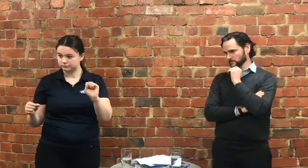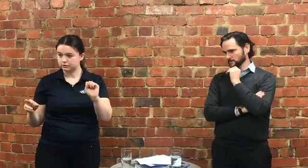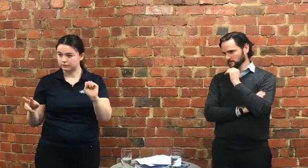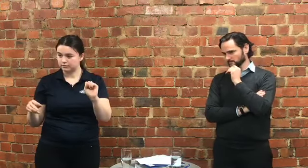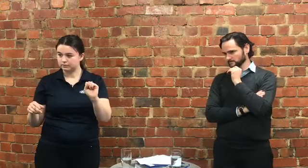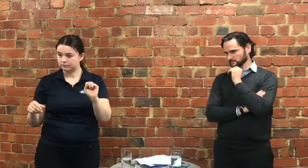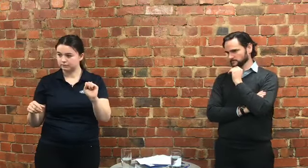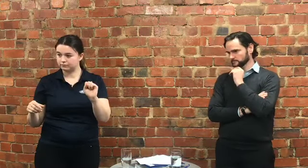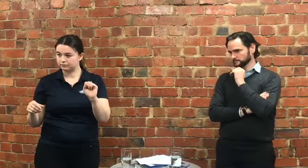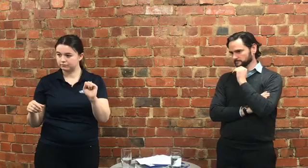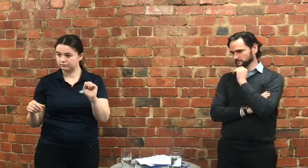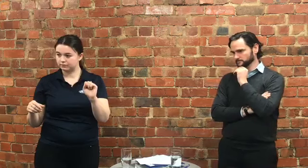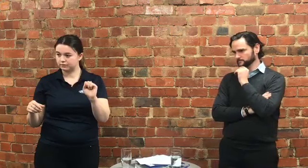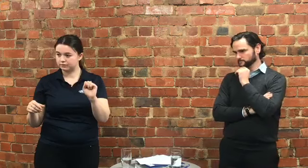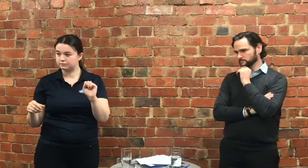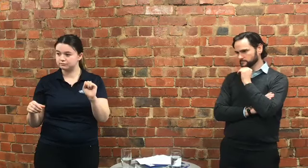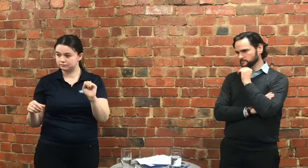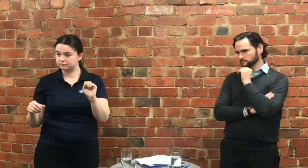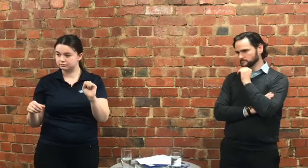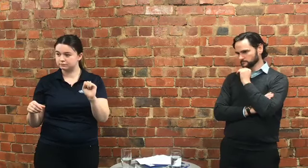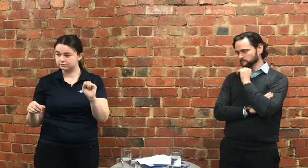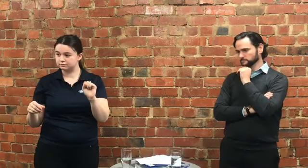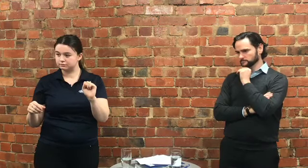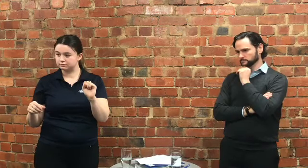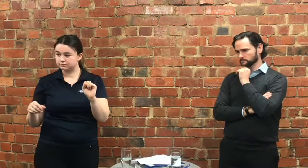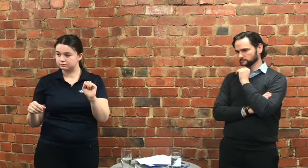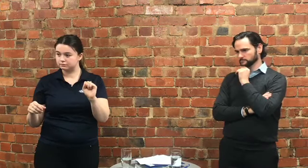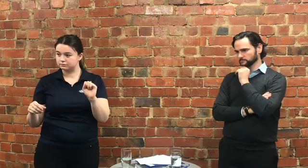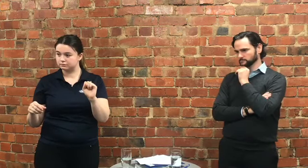our audience member who has a comment to make,